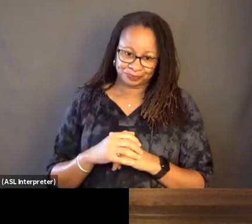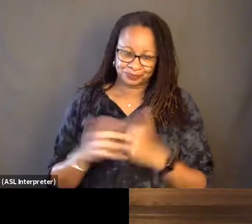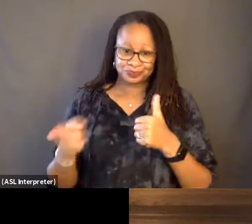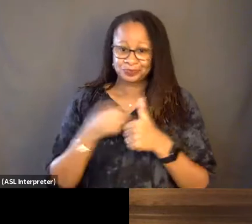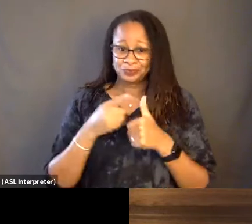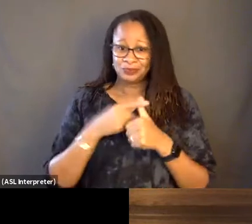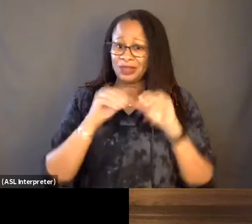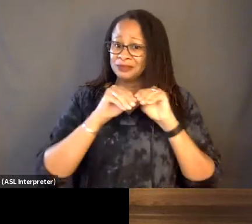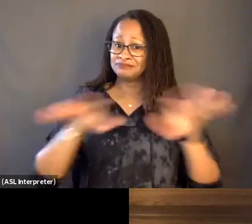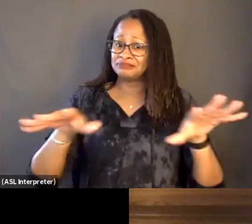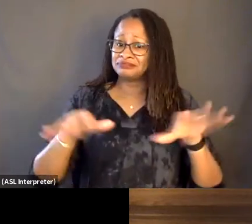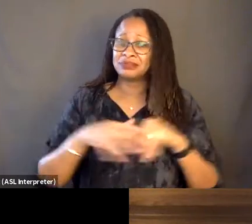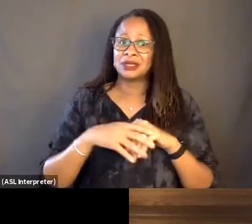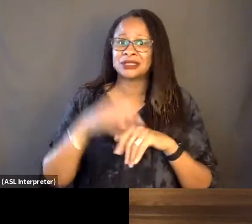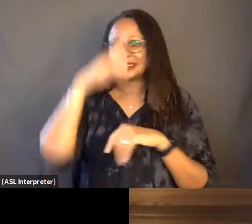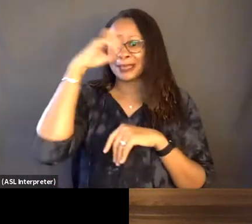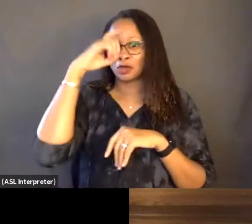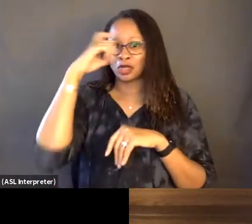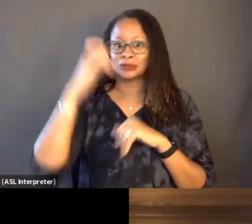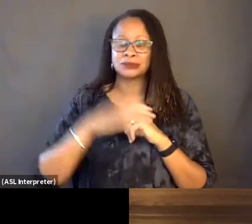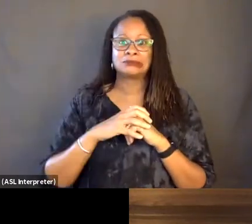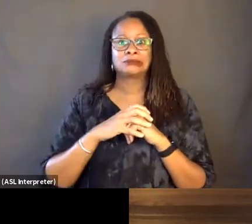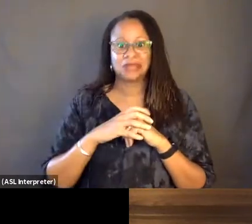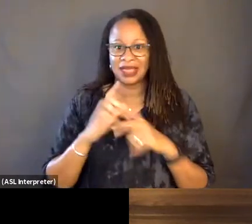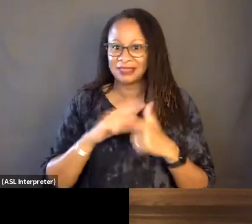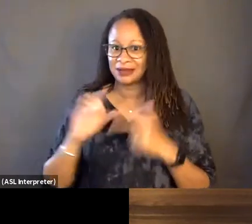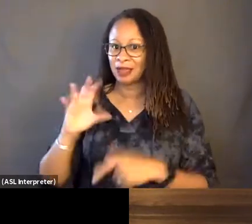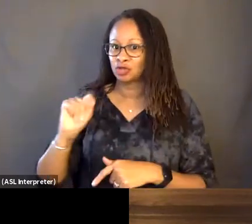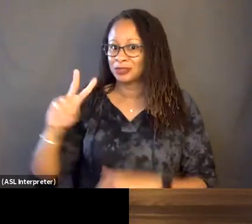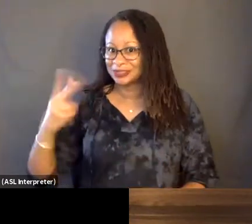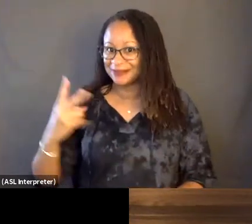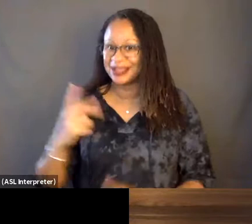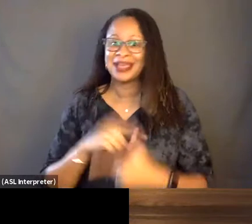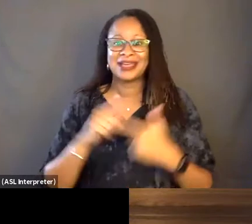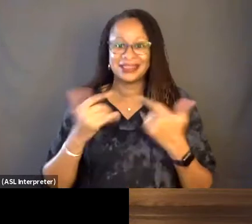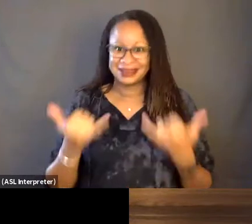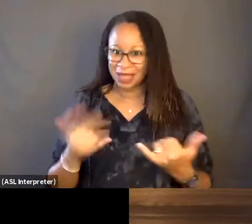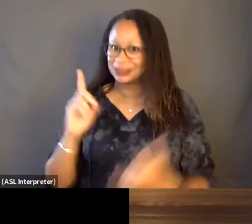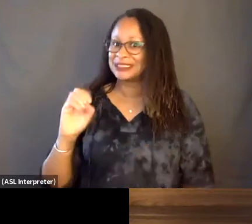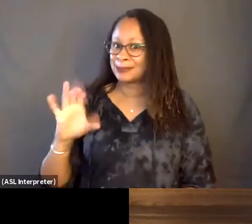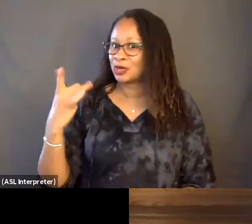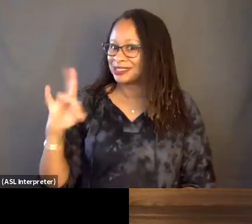out in the summer, and then October 2nd, and now December 18th.